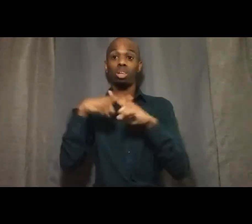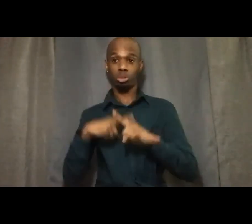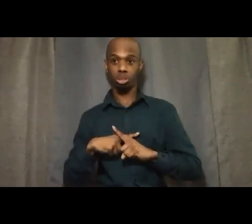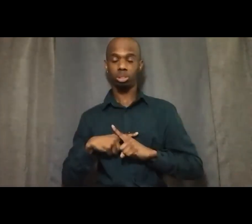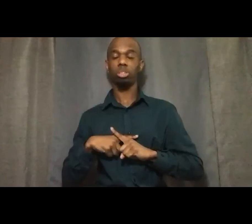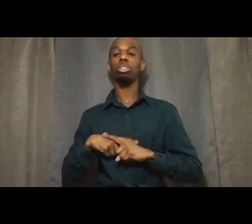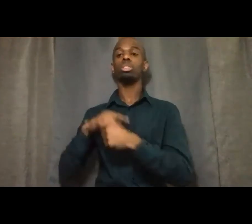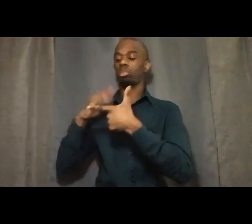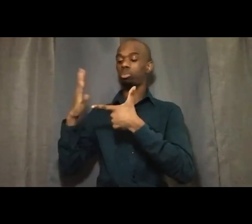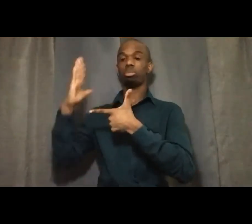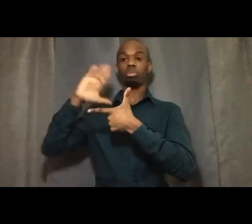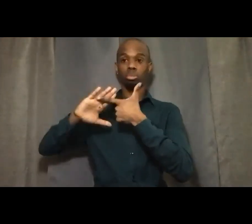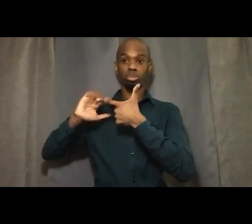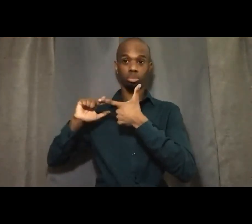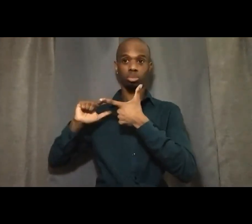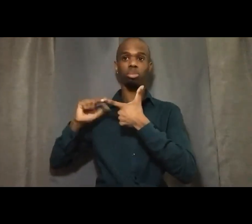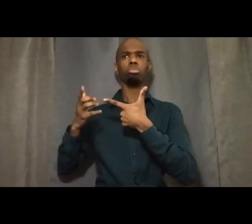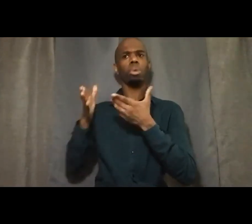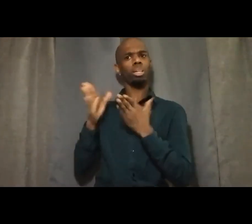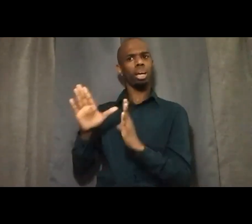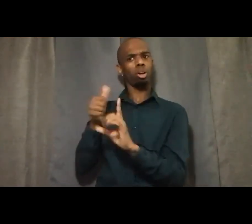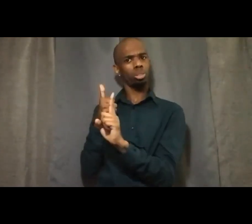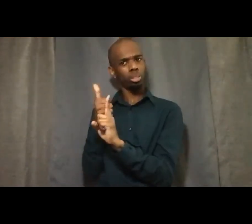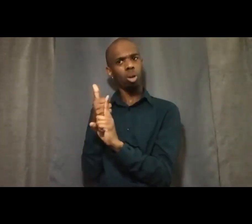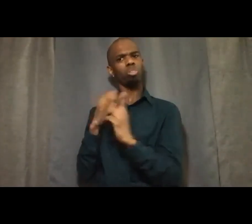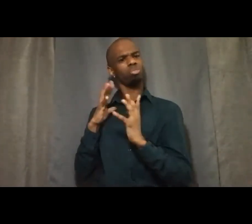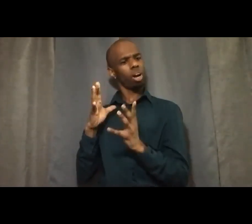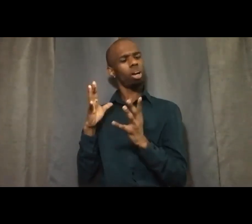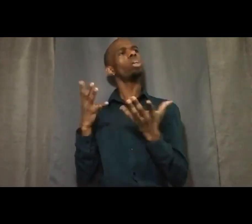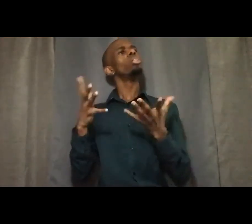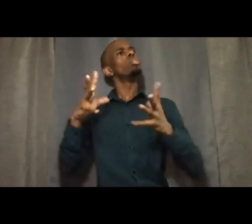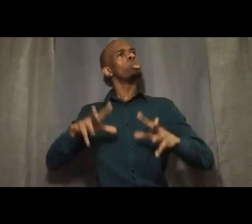to live in those contradictions and which ones you have to fix, right.